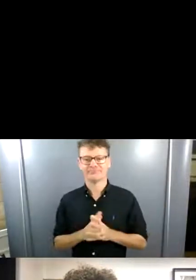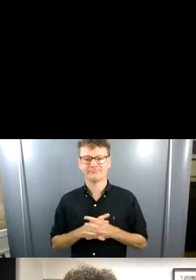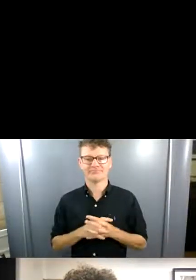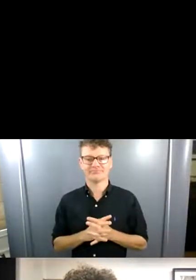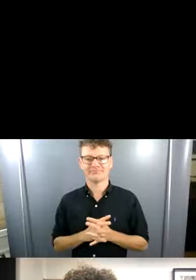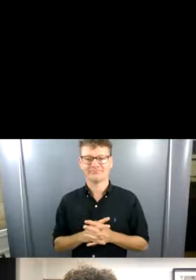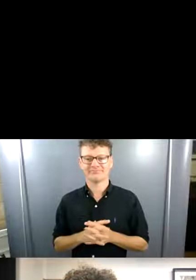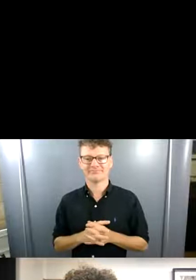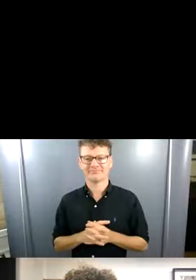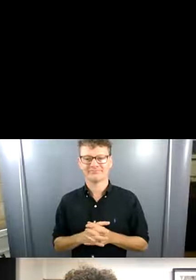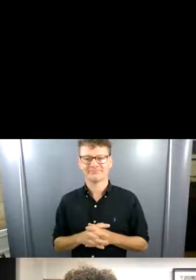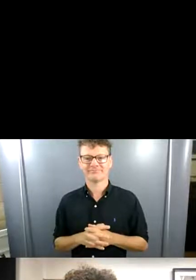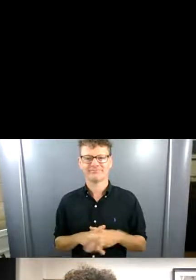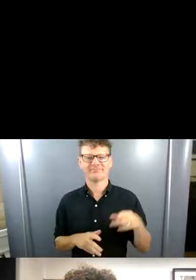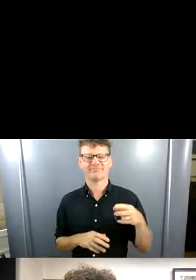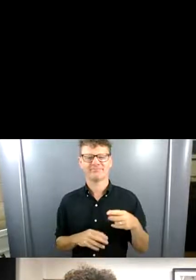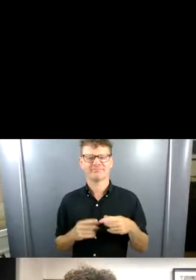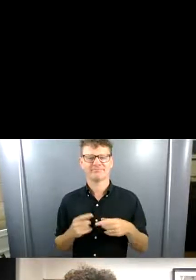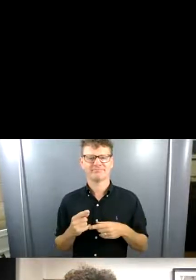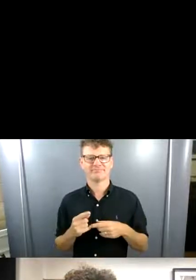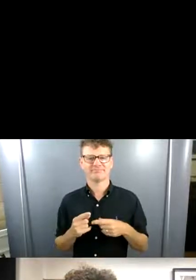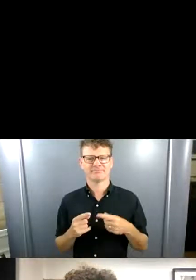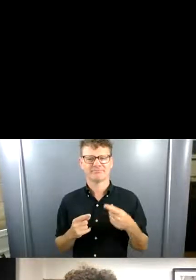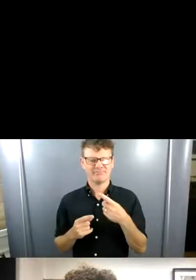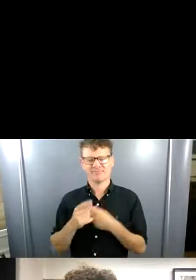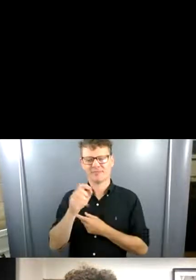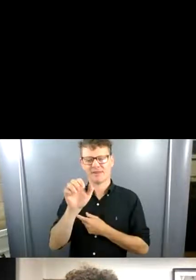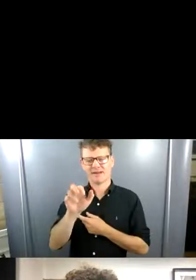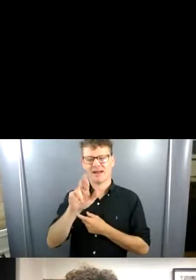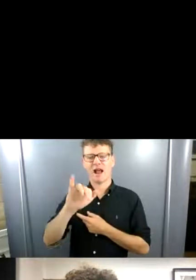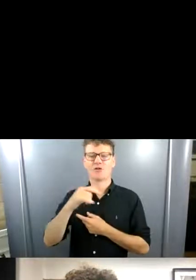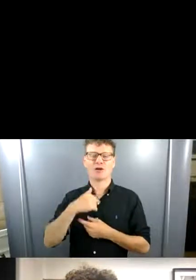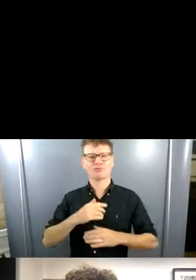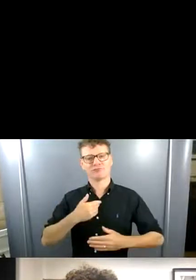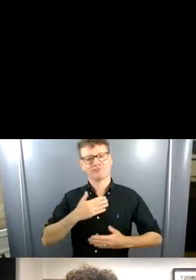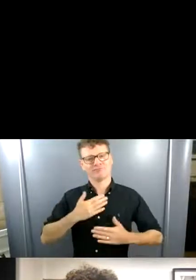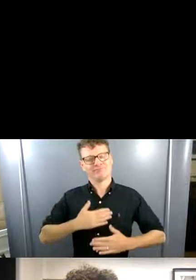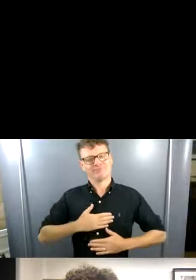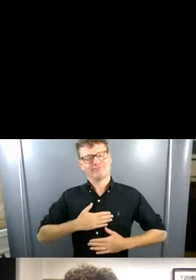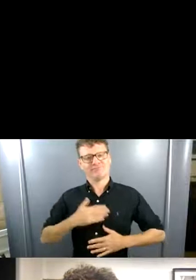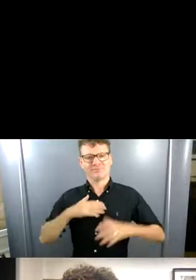thank you very much so it is my great pleasure to introduce our first keynote presenter for the